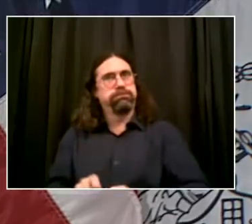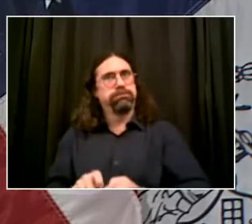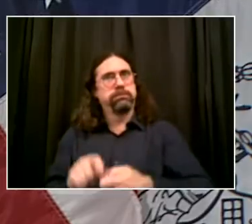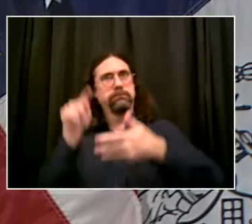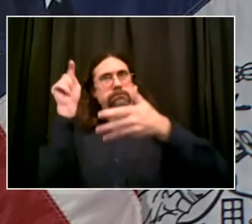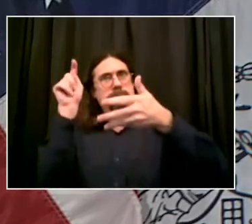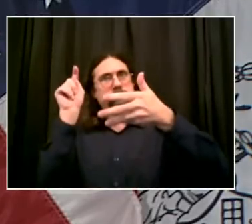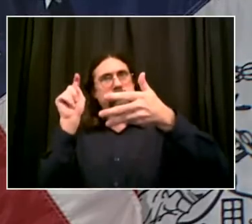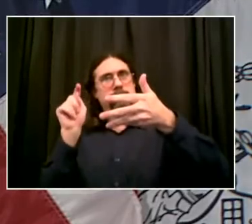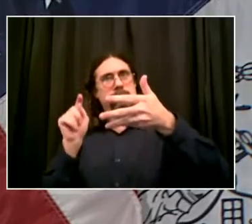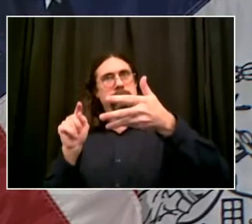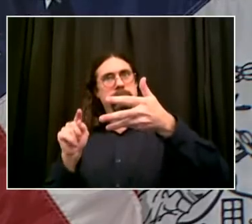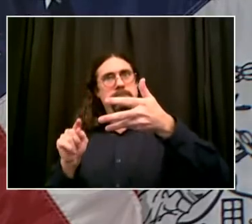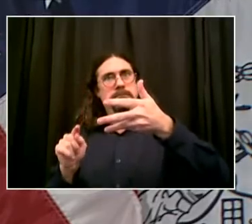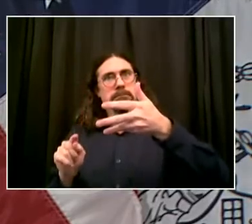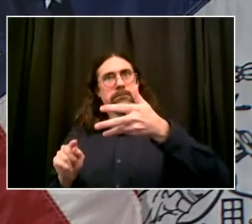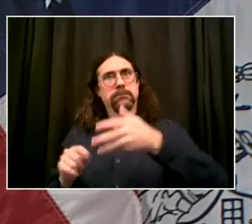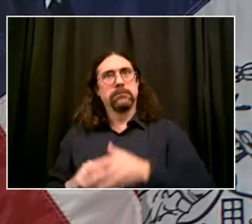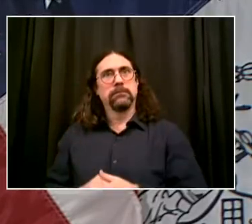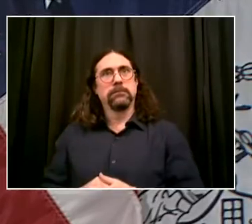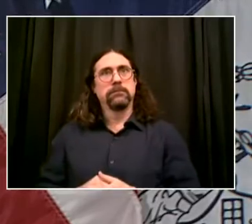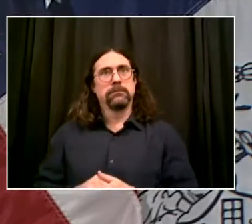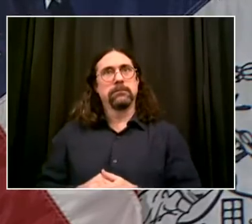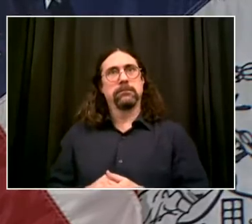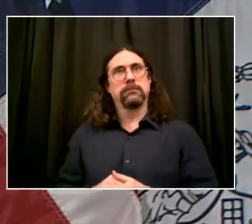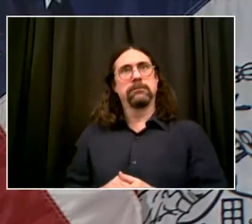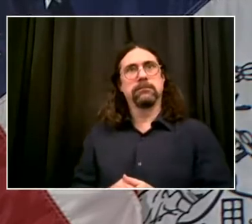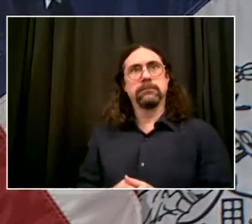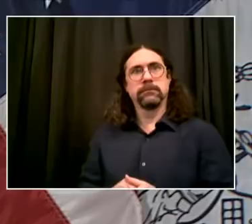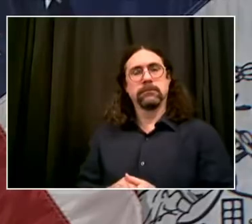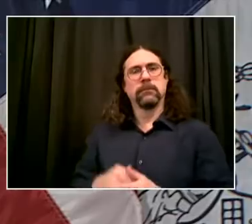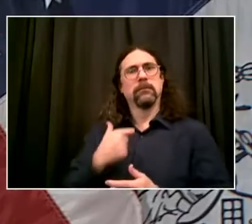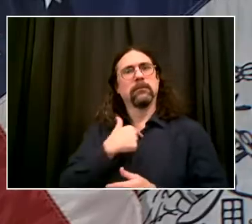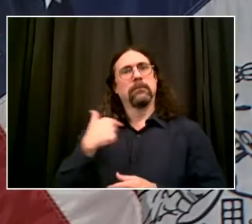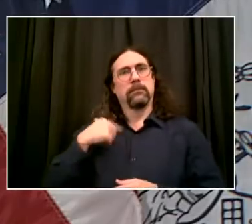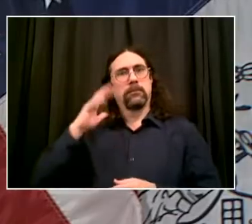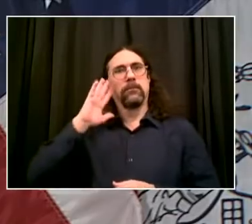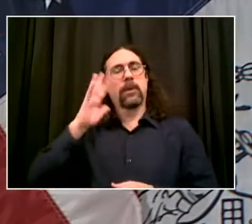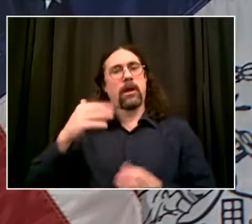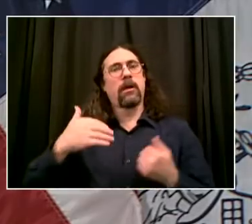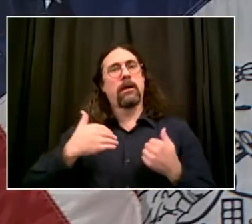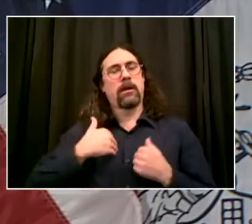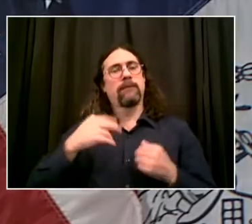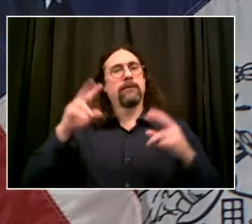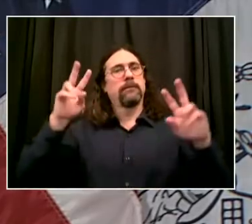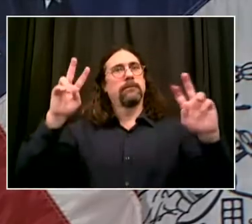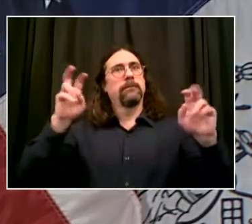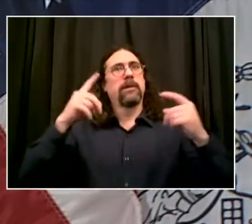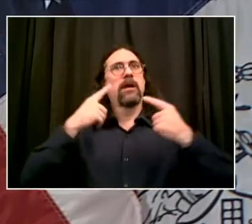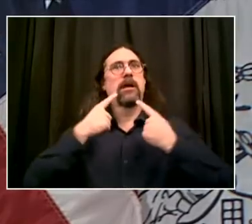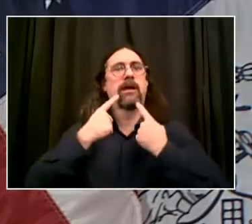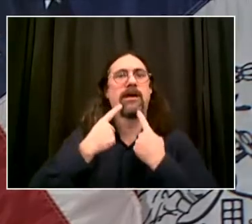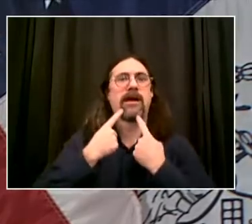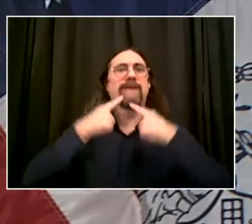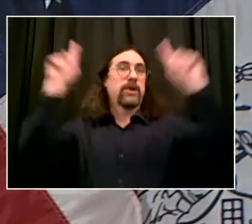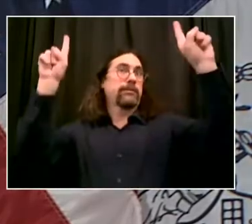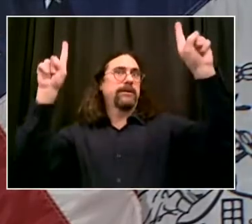DDON'T DOUBT IT. THE 2021 STUDENT ACHIEVEMENT PLAN WILL GIVE US THE